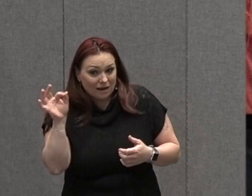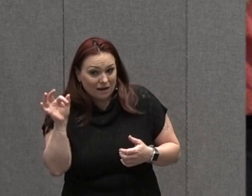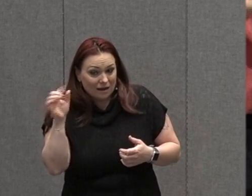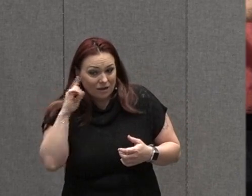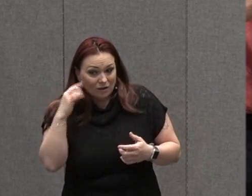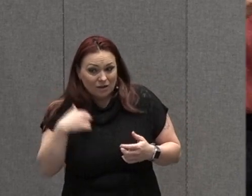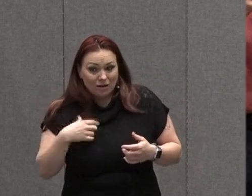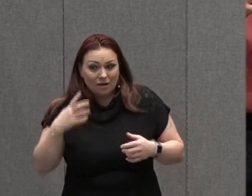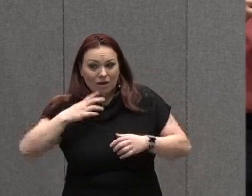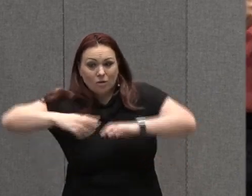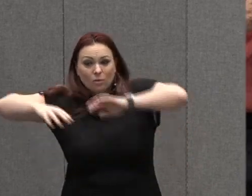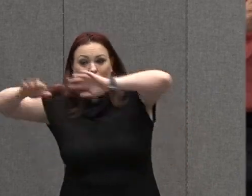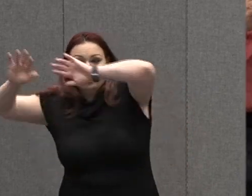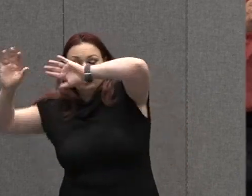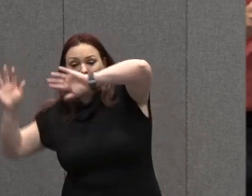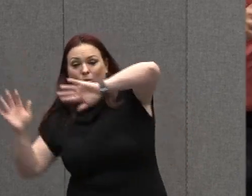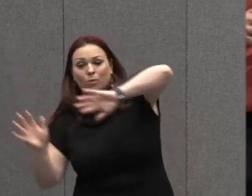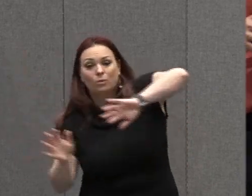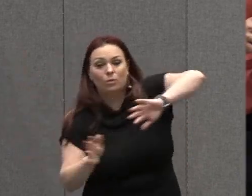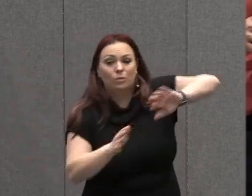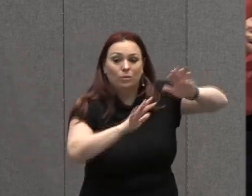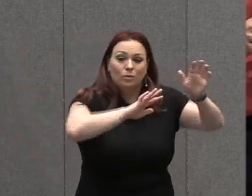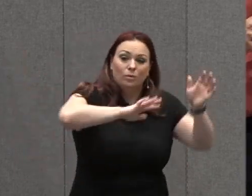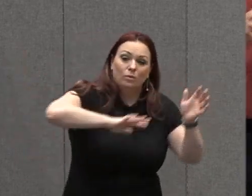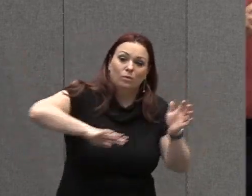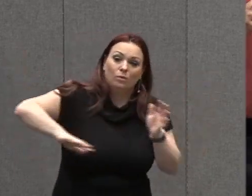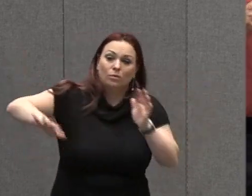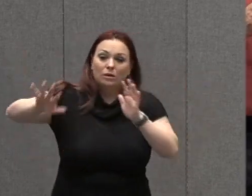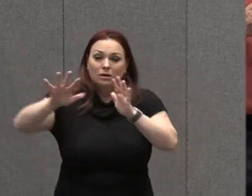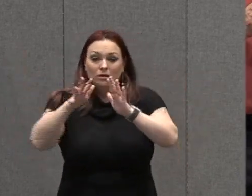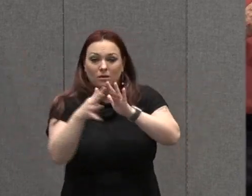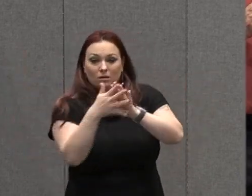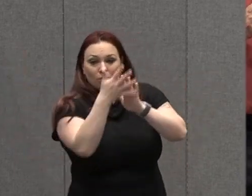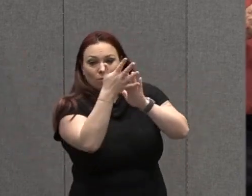I hear the wind in the leaves. It whispers shhhhhhhhhh.